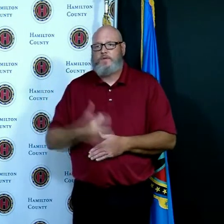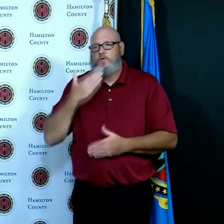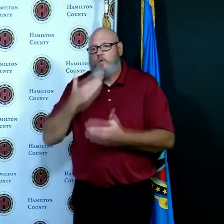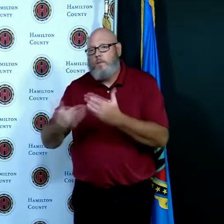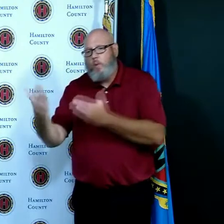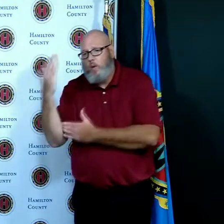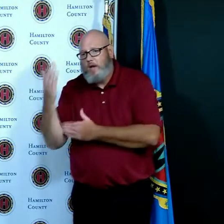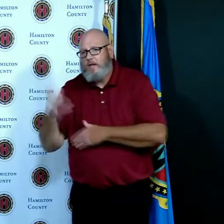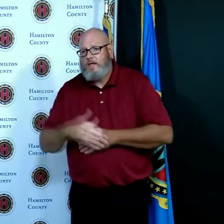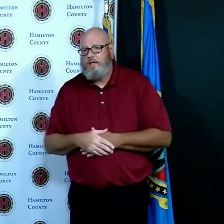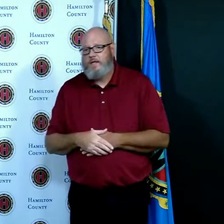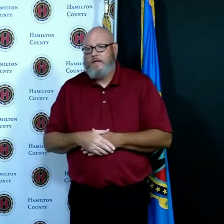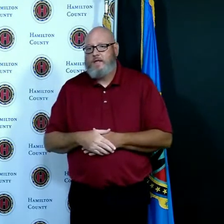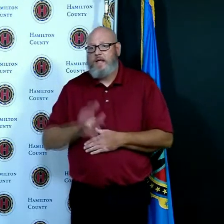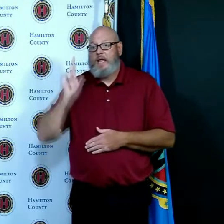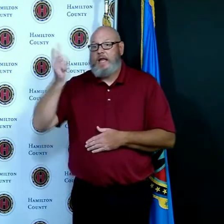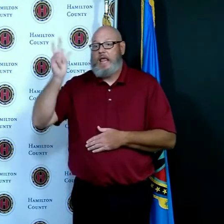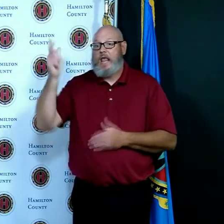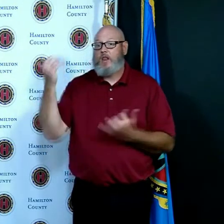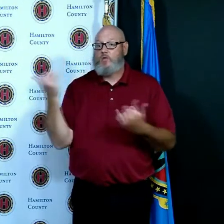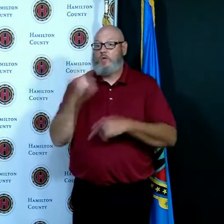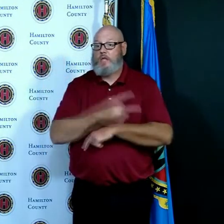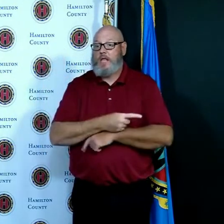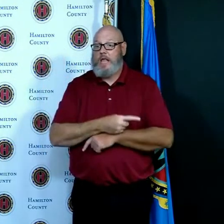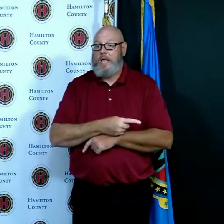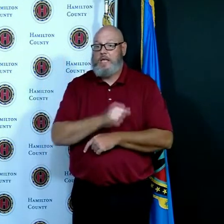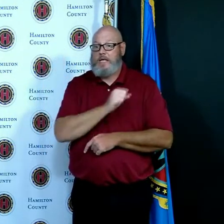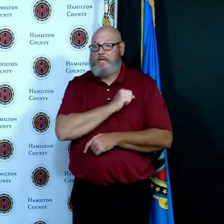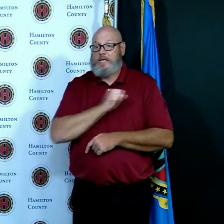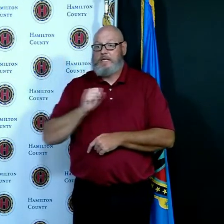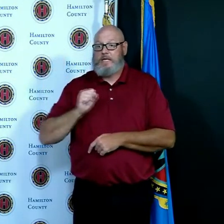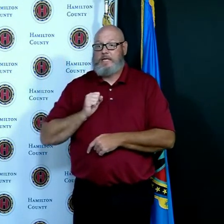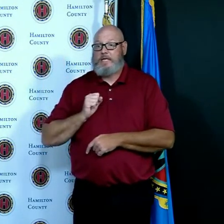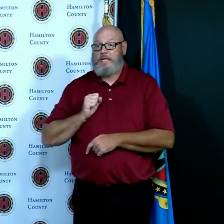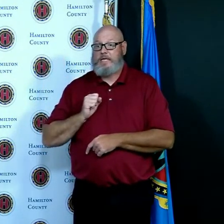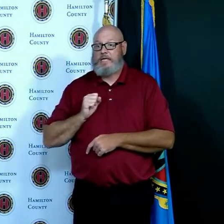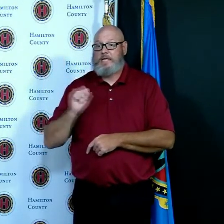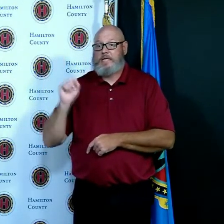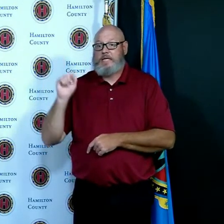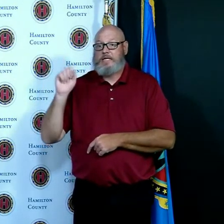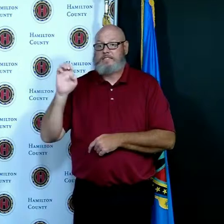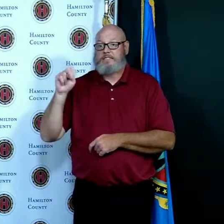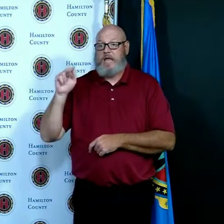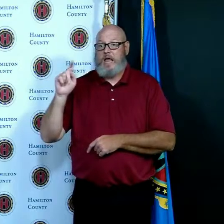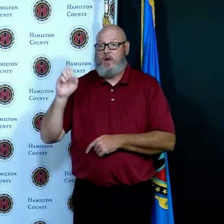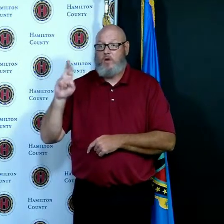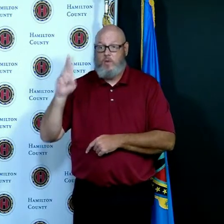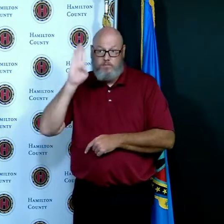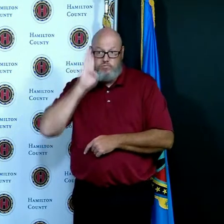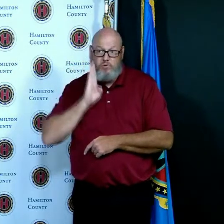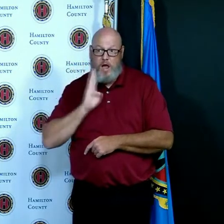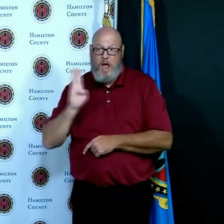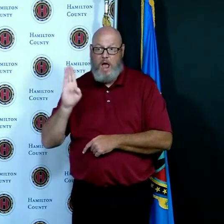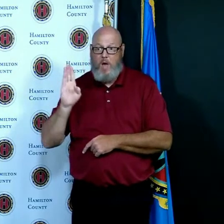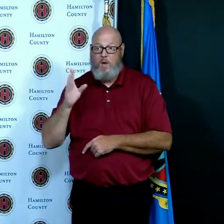Senator Brown is supposed to announce a black women's health symposium